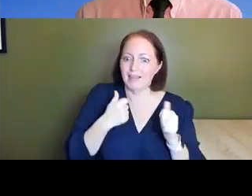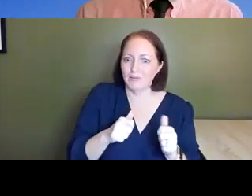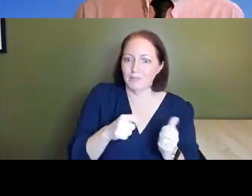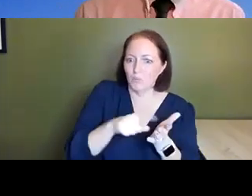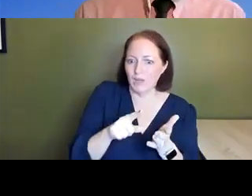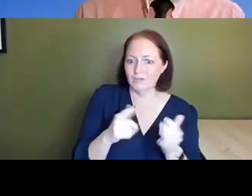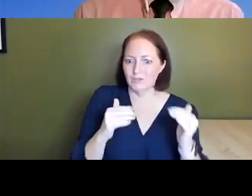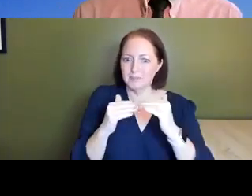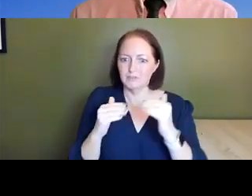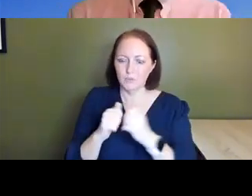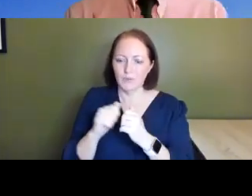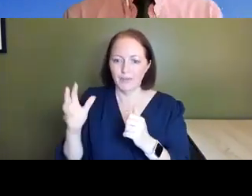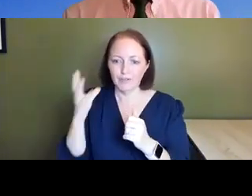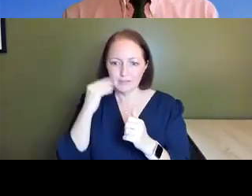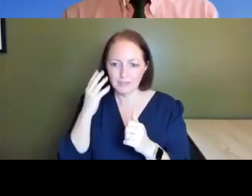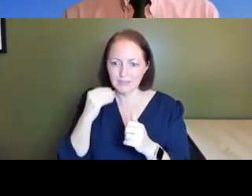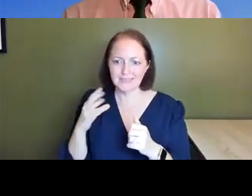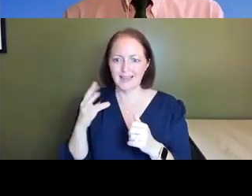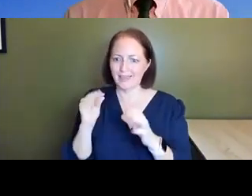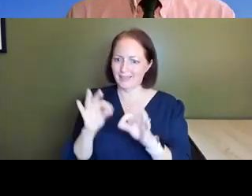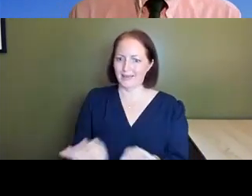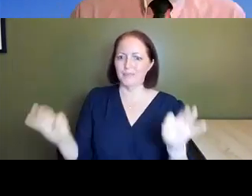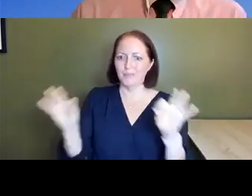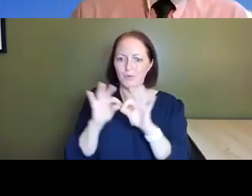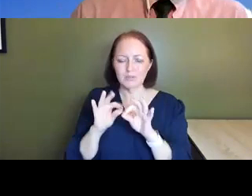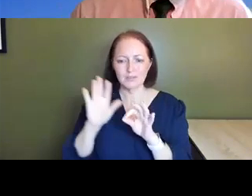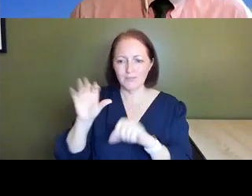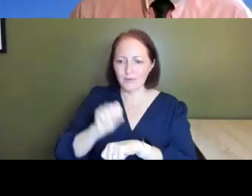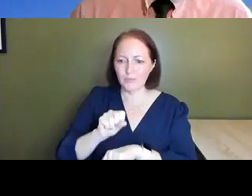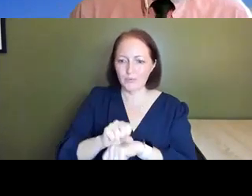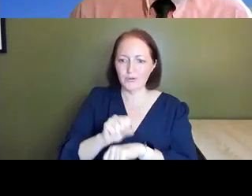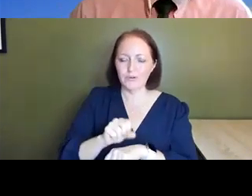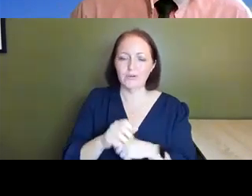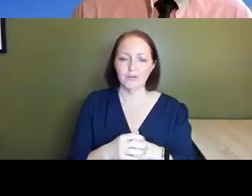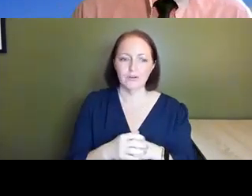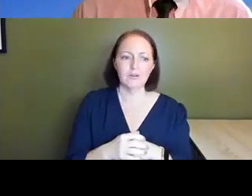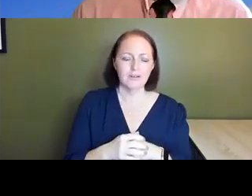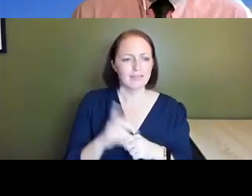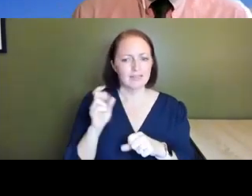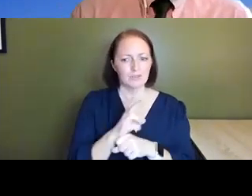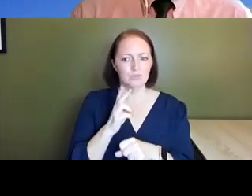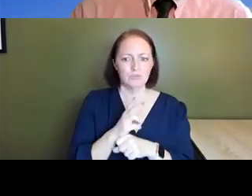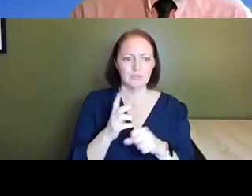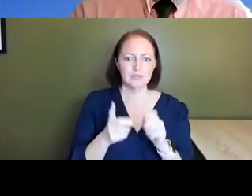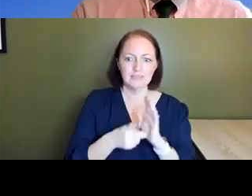their experience and the importance of their work. They need to use a developmentally informed